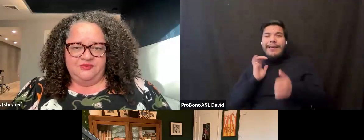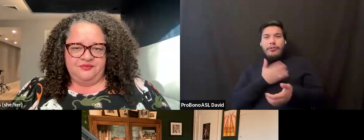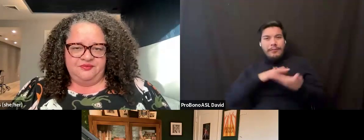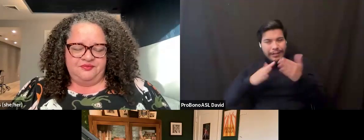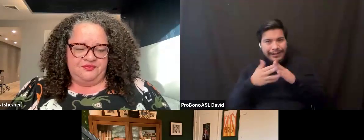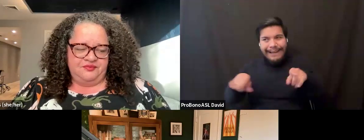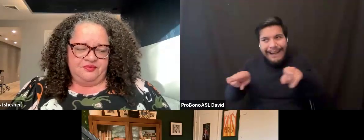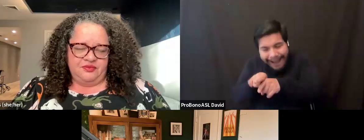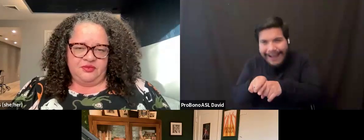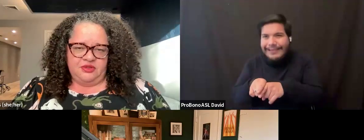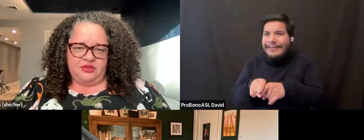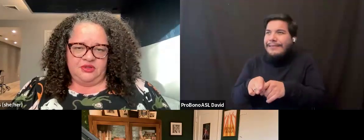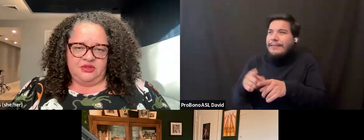And someone who's not